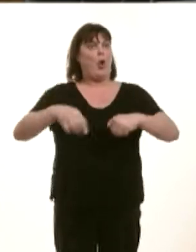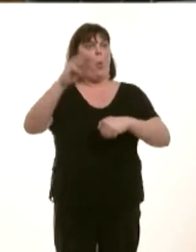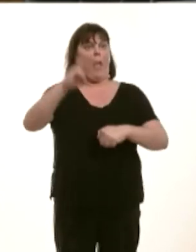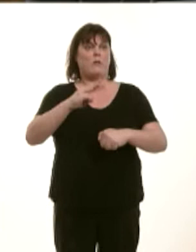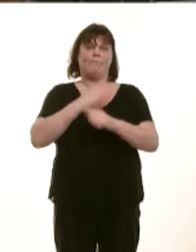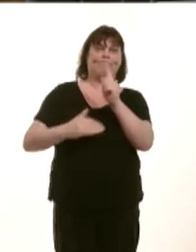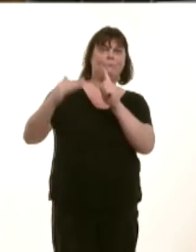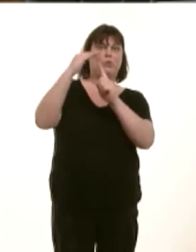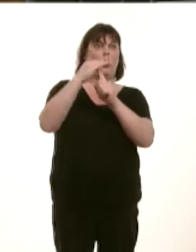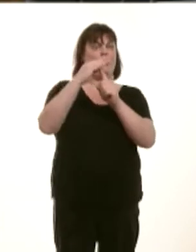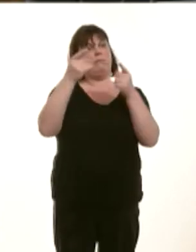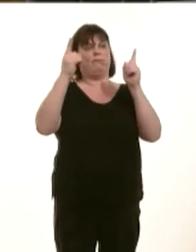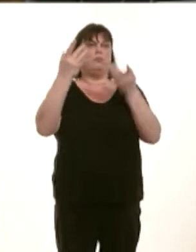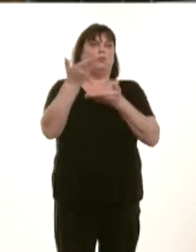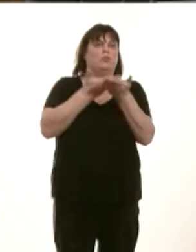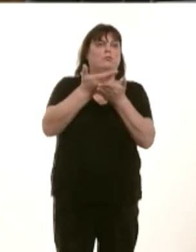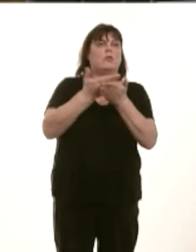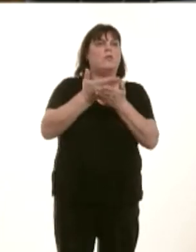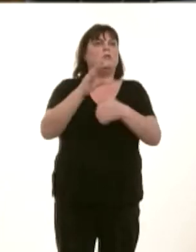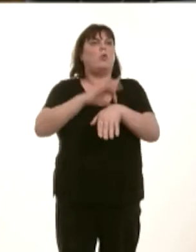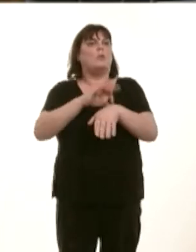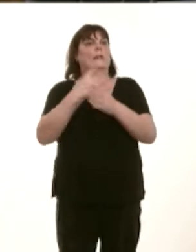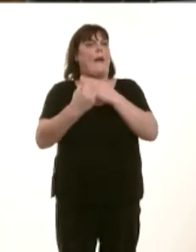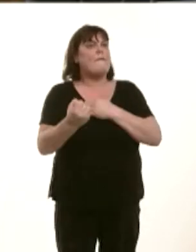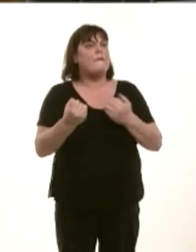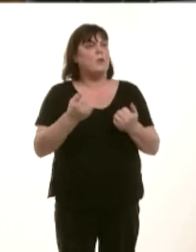That is by far the most important factor. Iíve heard what she said about the 1,000